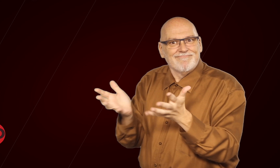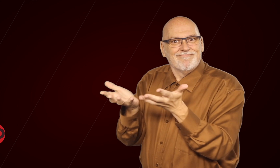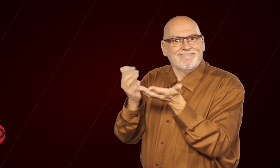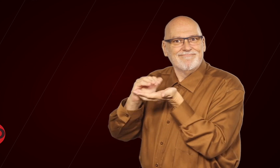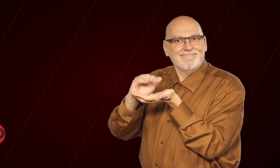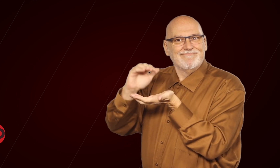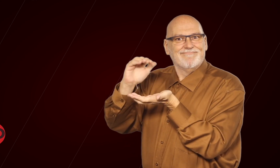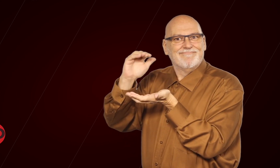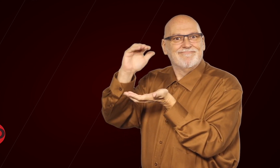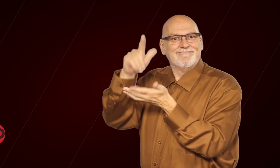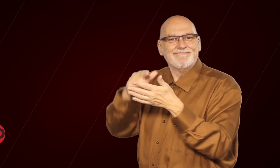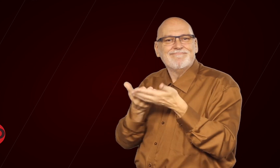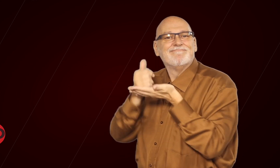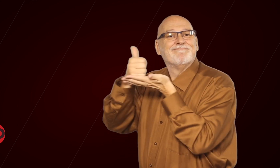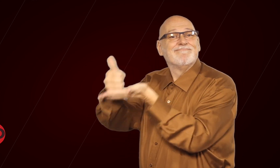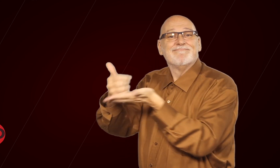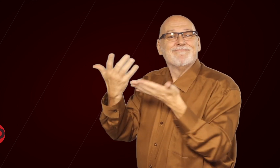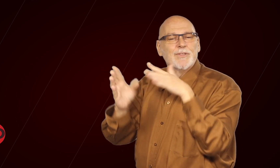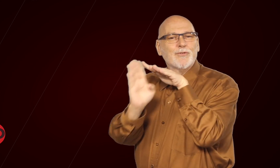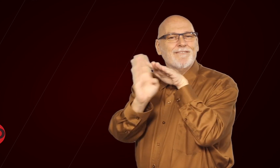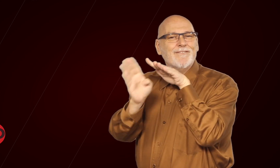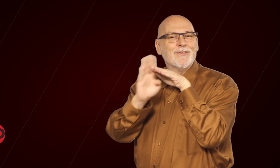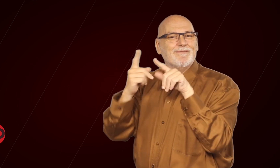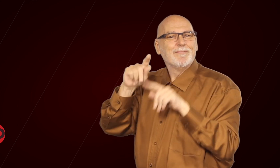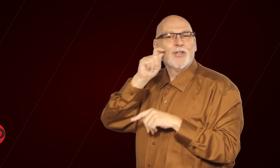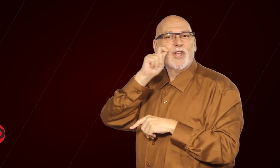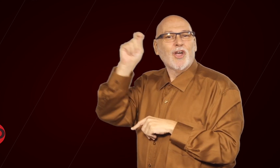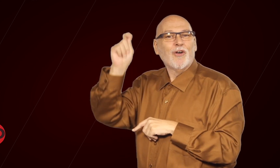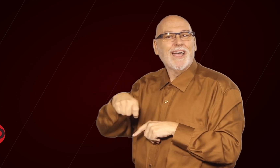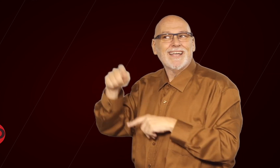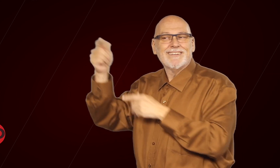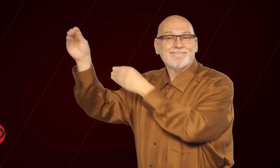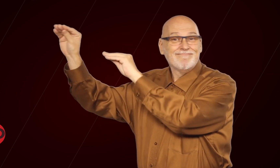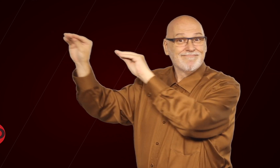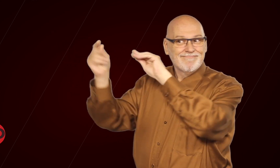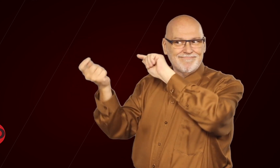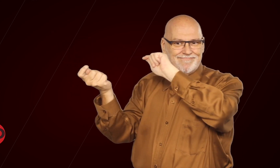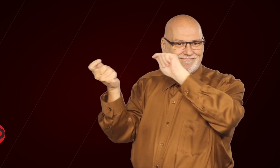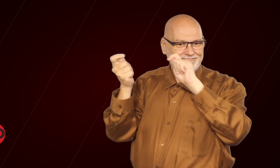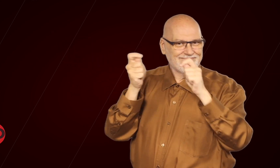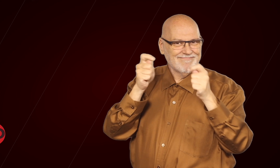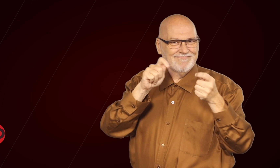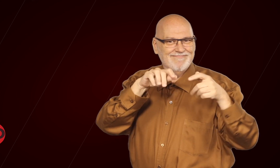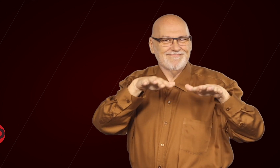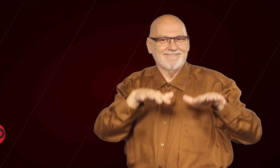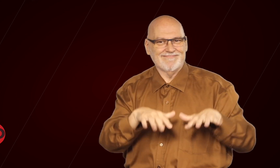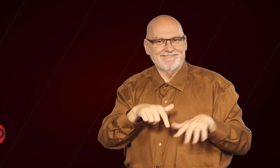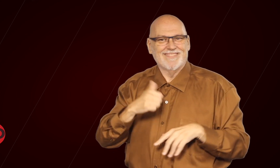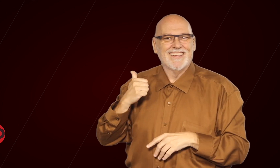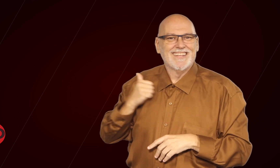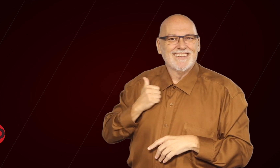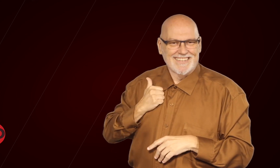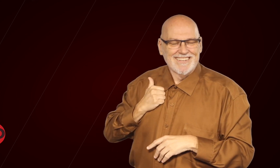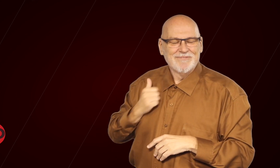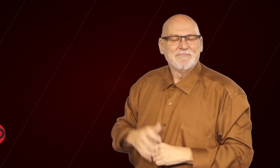a fundraising drive to raise funds to assist refugees from Ukraine